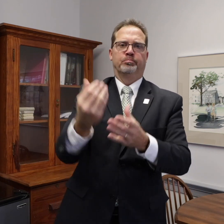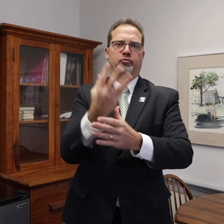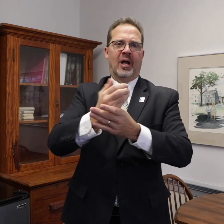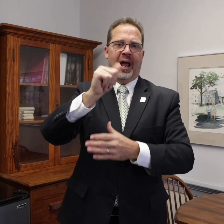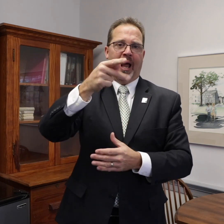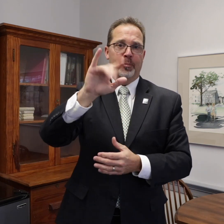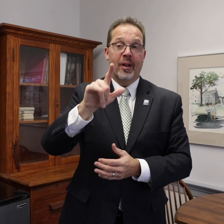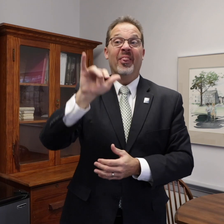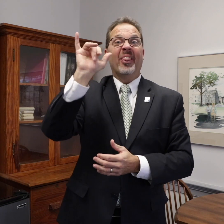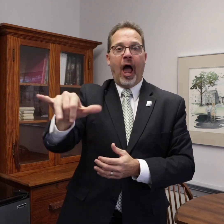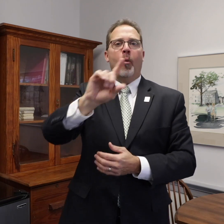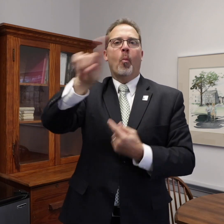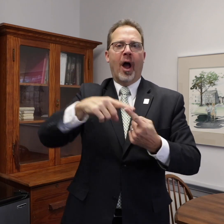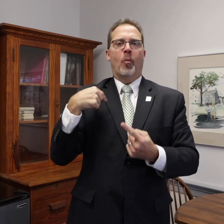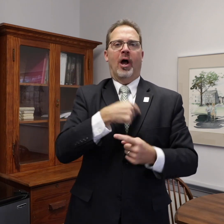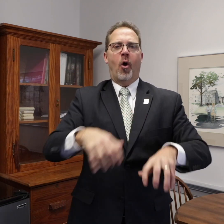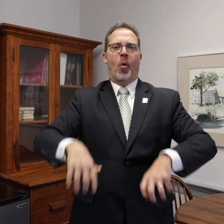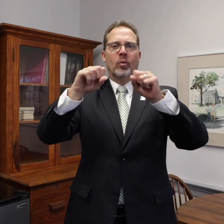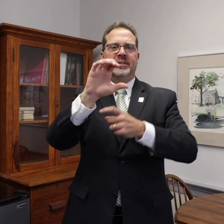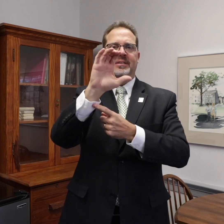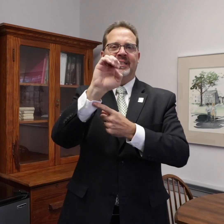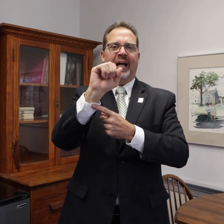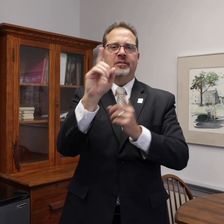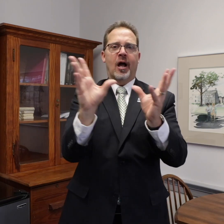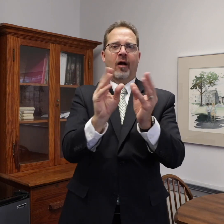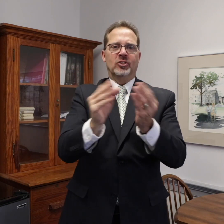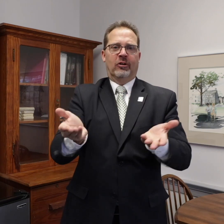approve the team’s recommendation. That will take place while we are hosting the